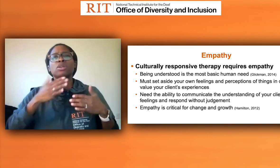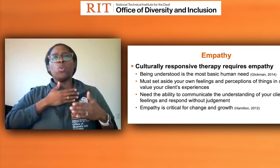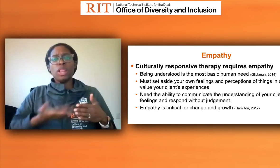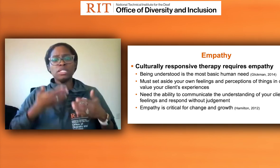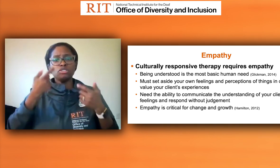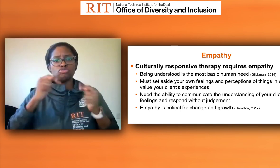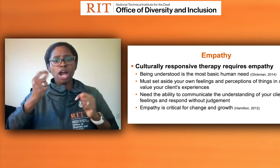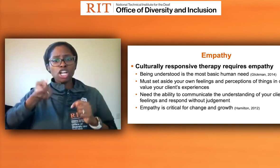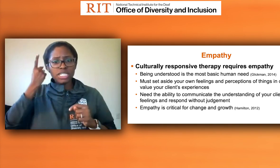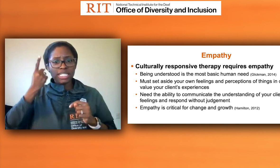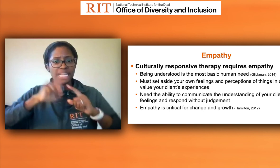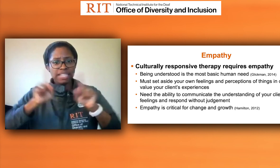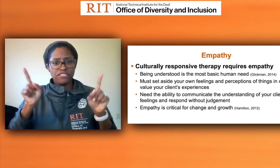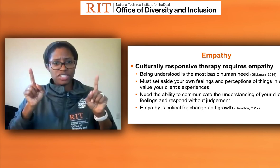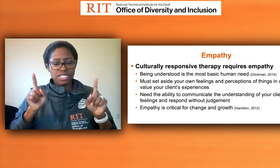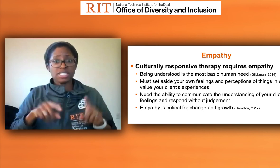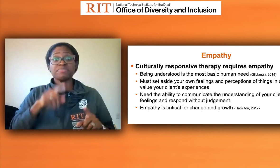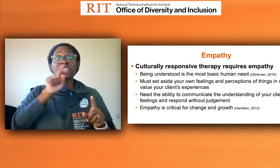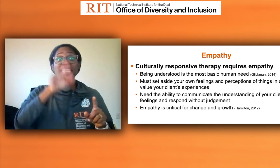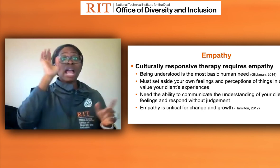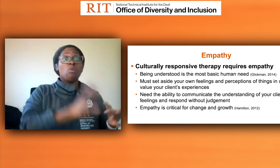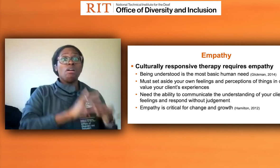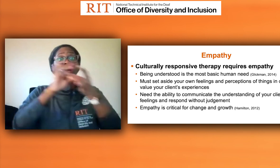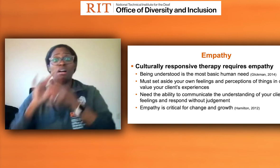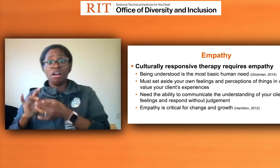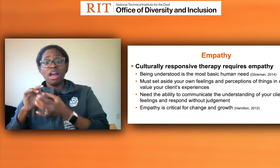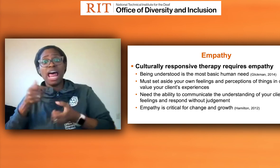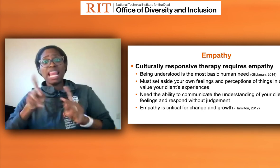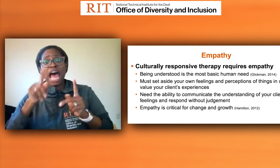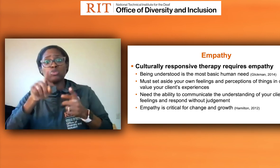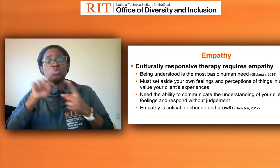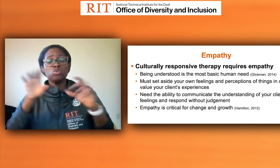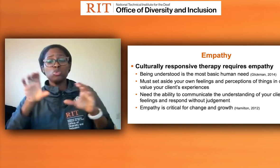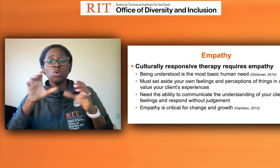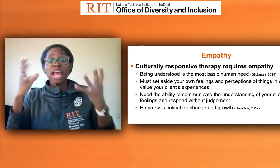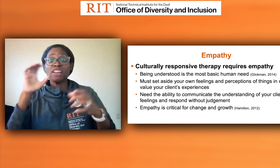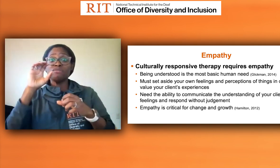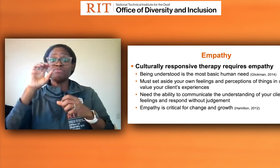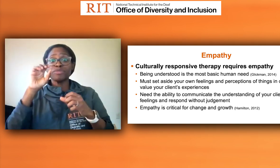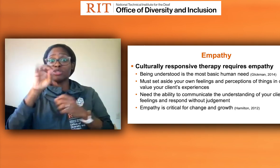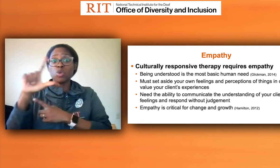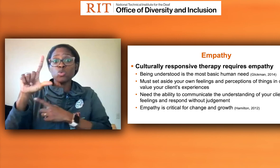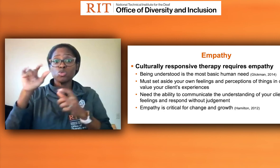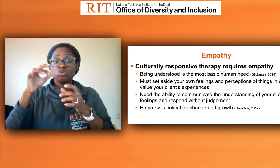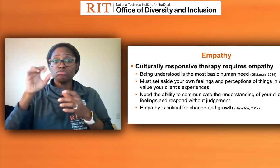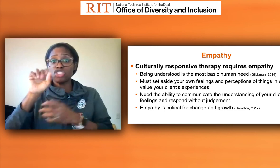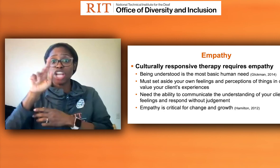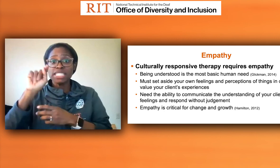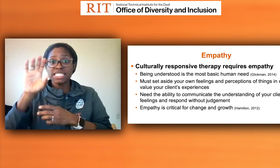and practice cultural humility is trying to understand difference. And if you can understand difference...